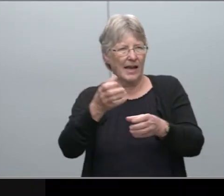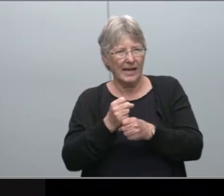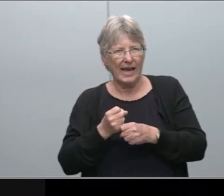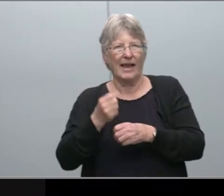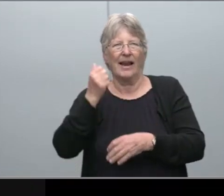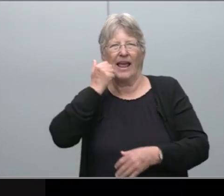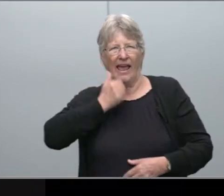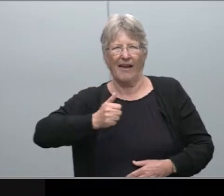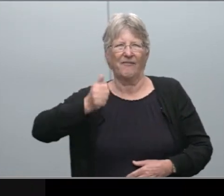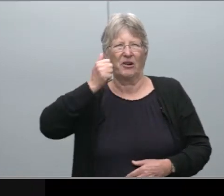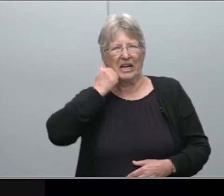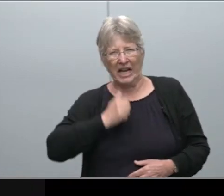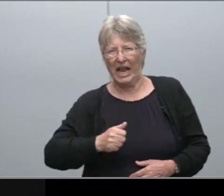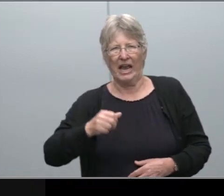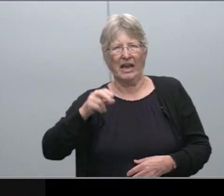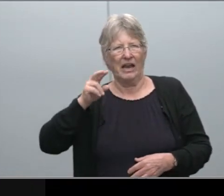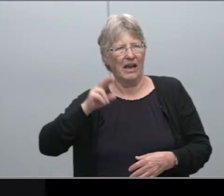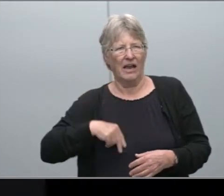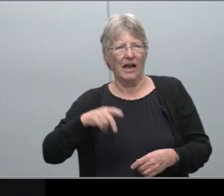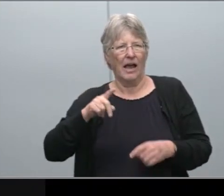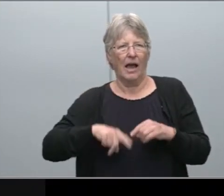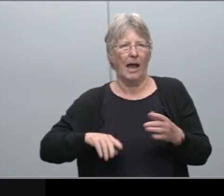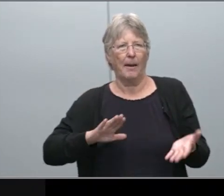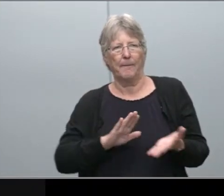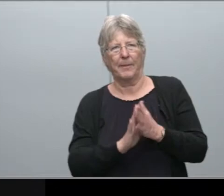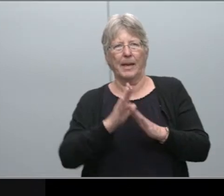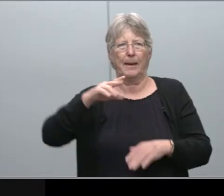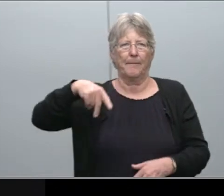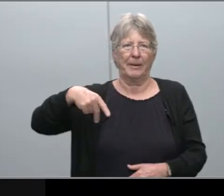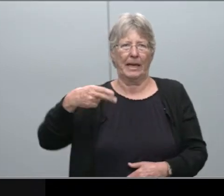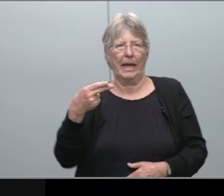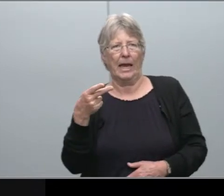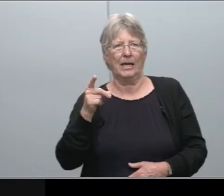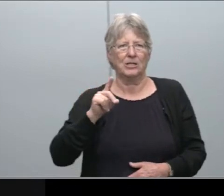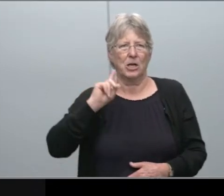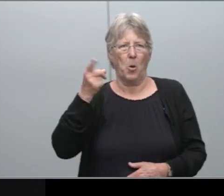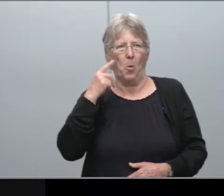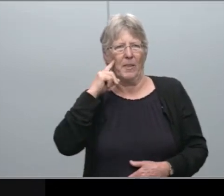my husband is a stay at home dad. He's not, he didn't sign up to be a teacher either.